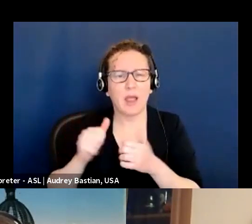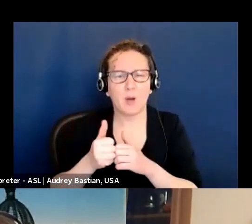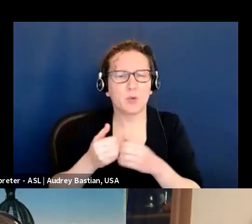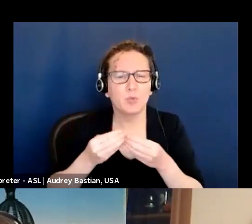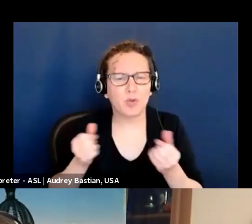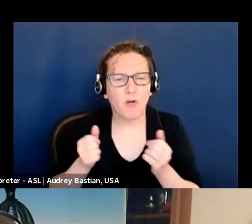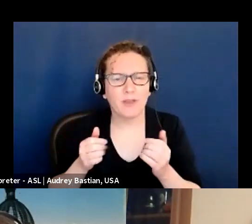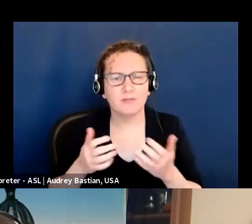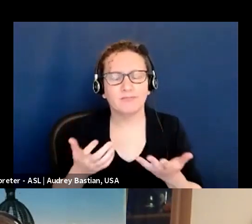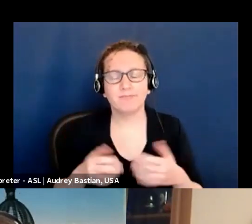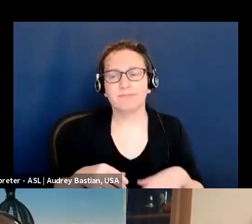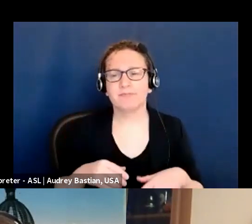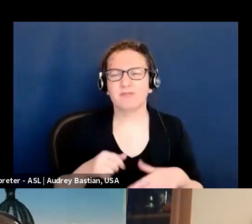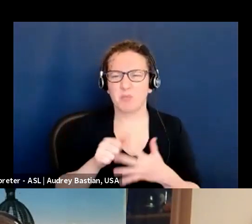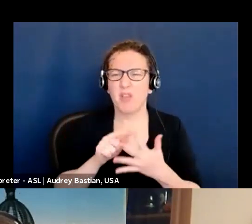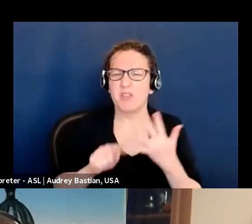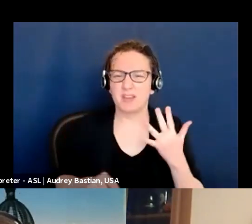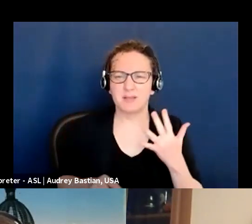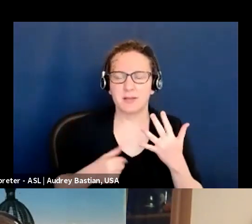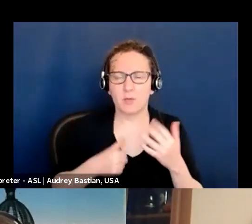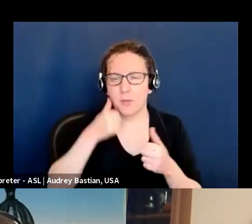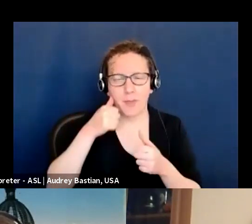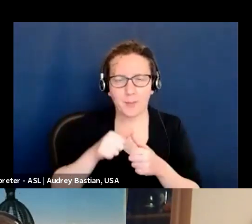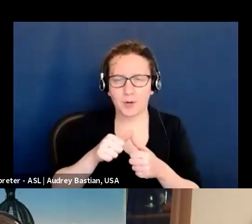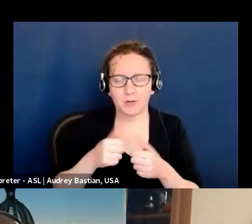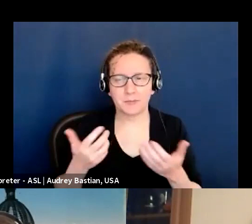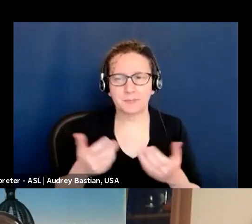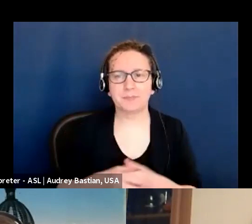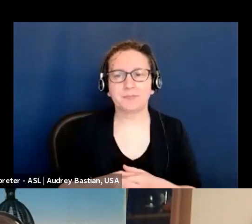And some other ones that I don't know lot of top of my head now. And I think